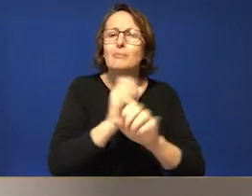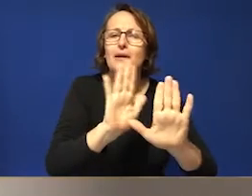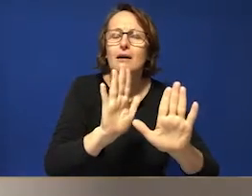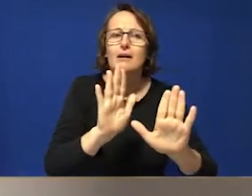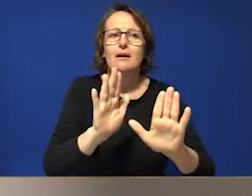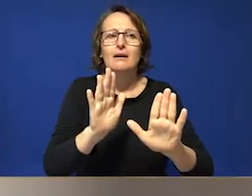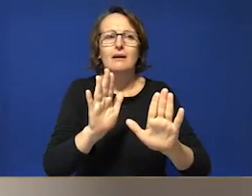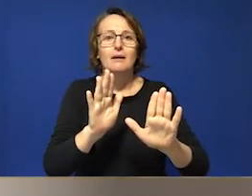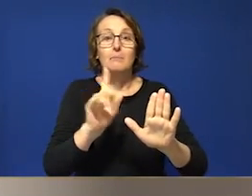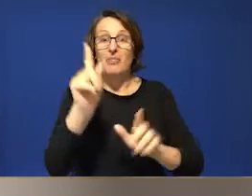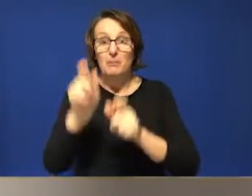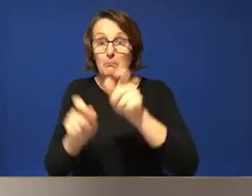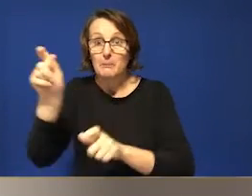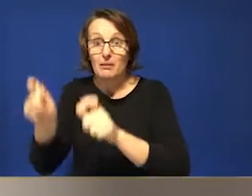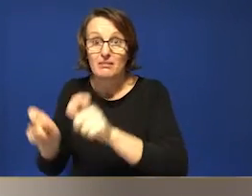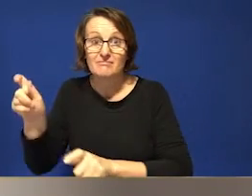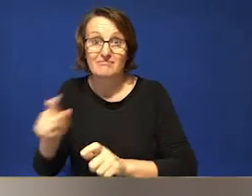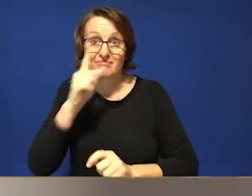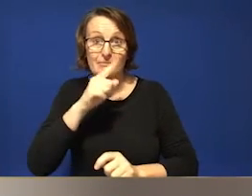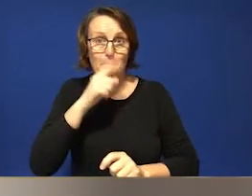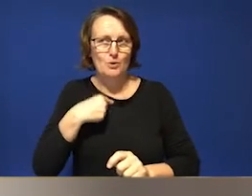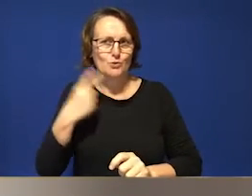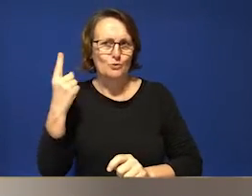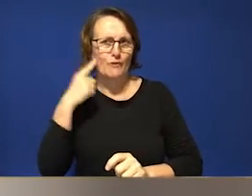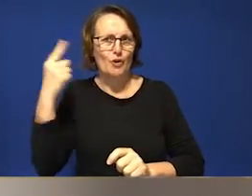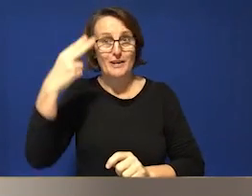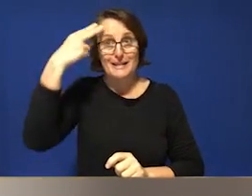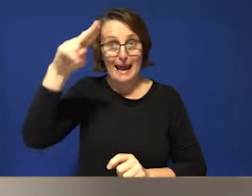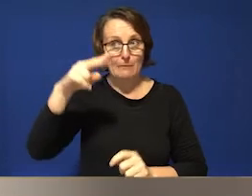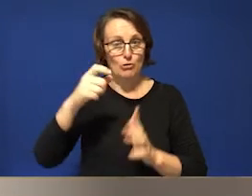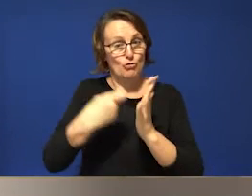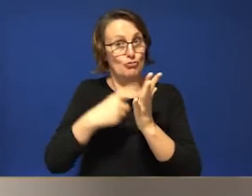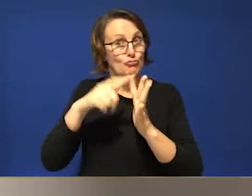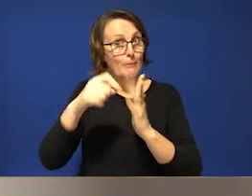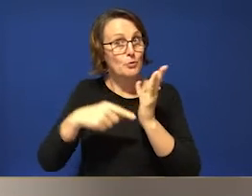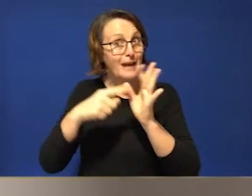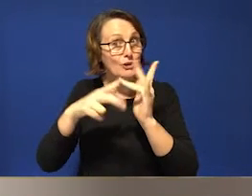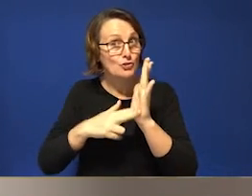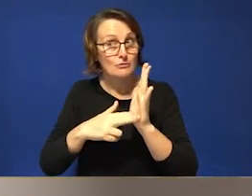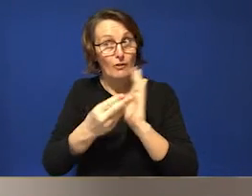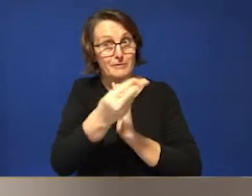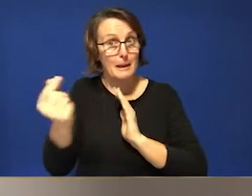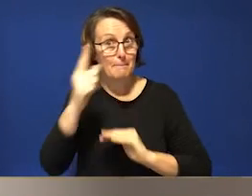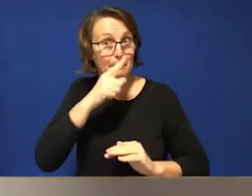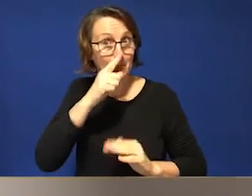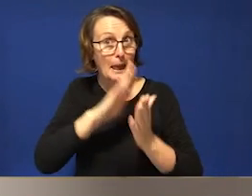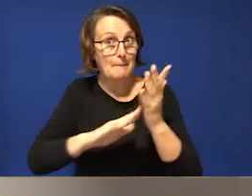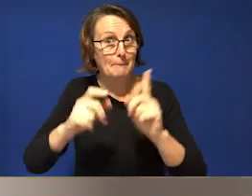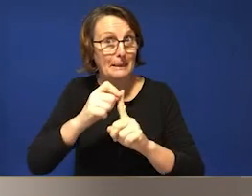not the institution, but the people, because like the reputation that parliamentarians have. Like, let's be frank.